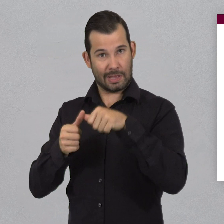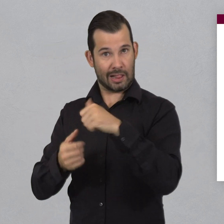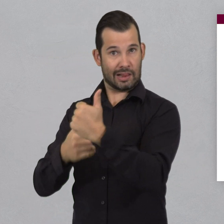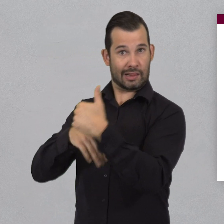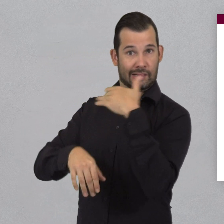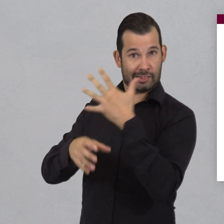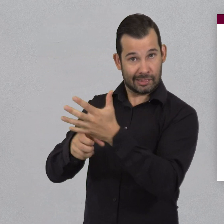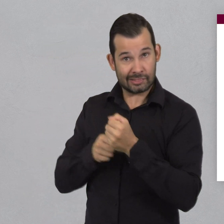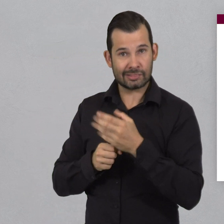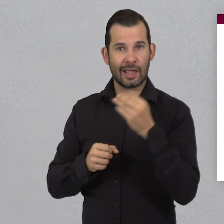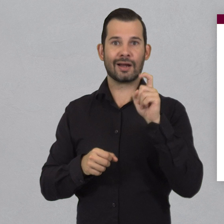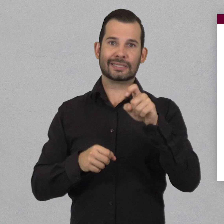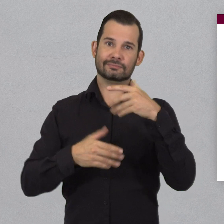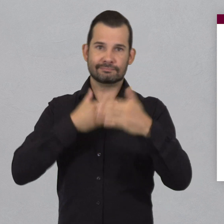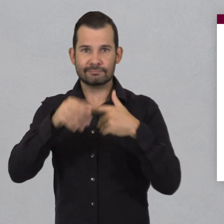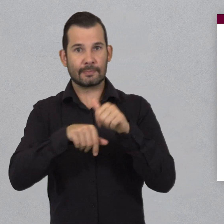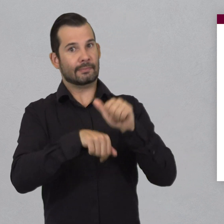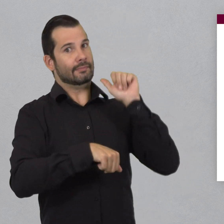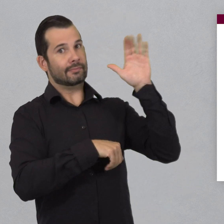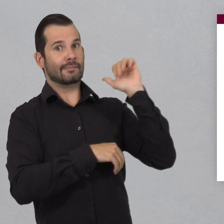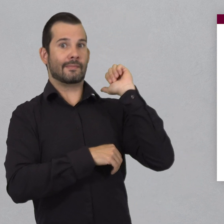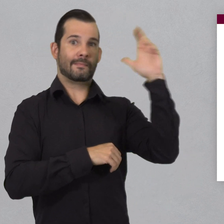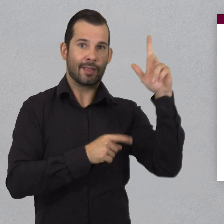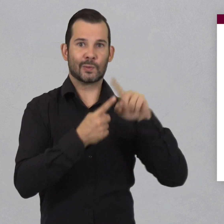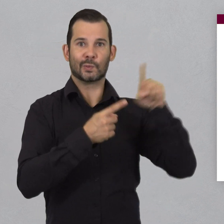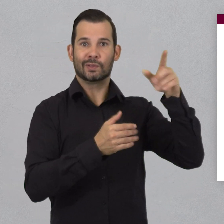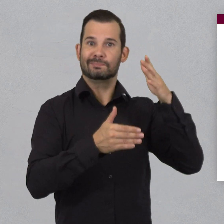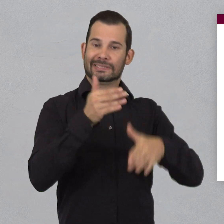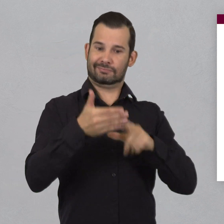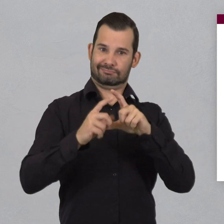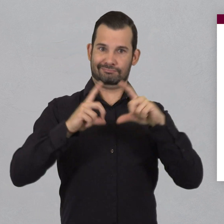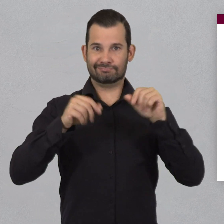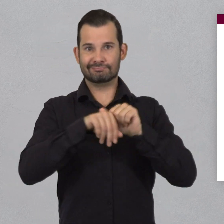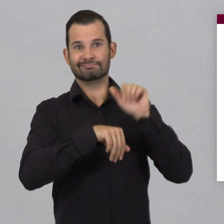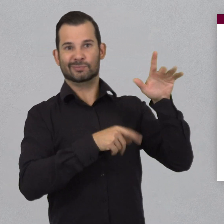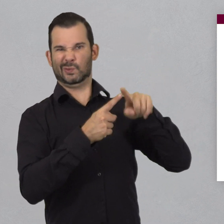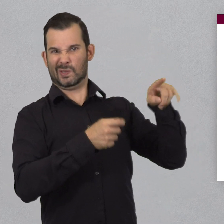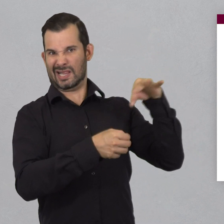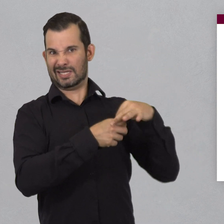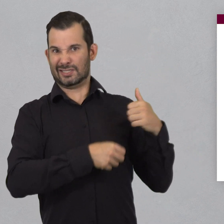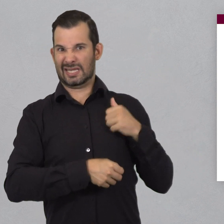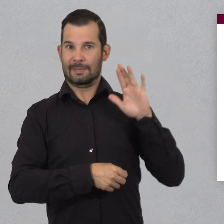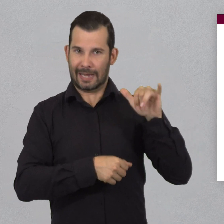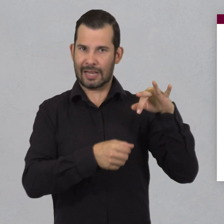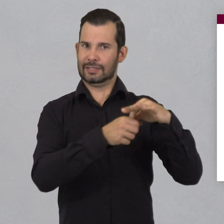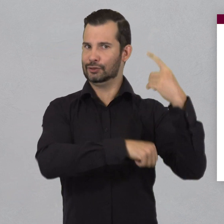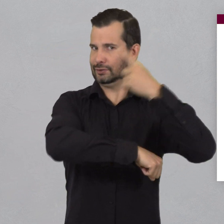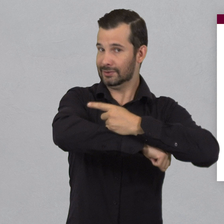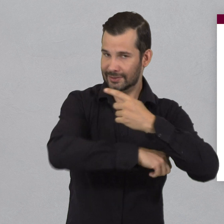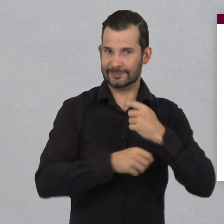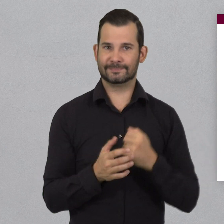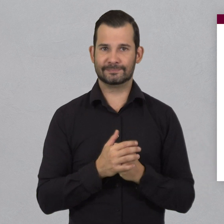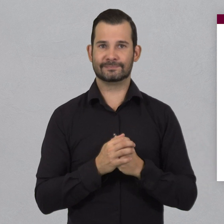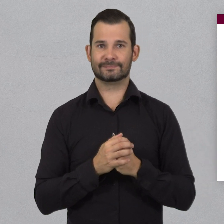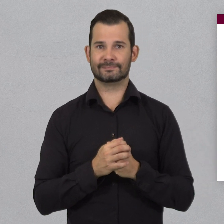mail and for you to return your completed ballot to Elections Canada by election day.